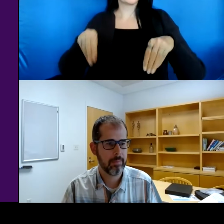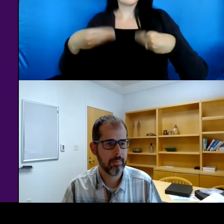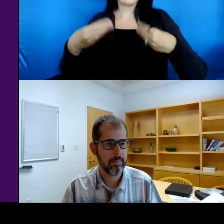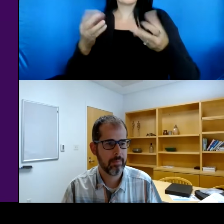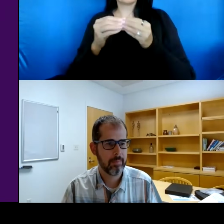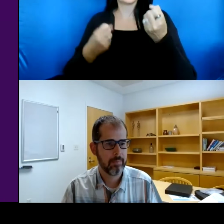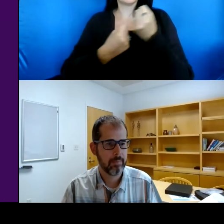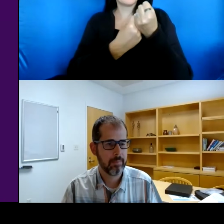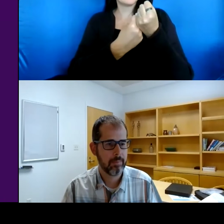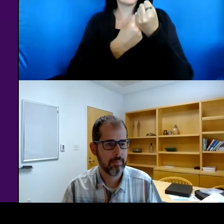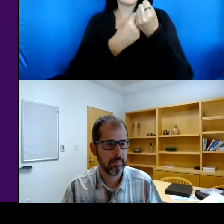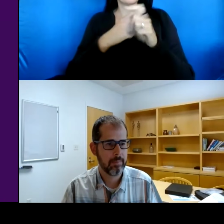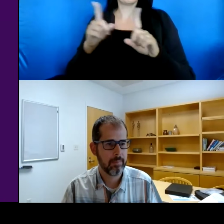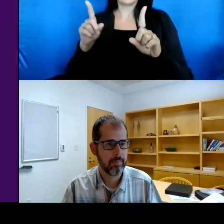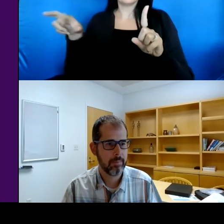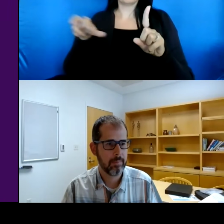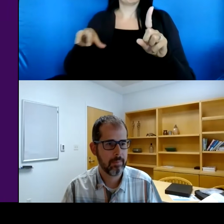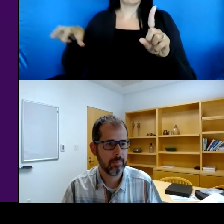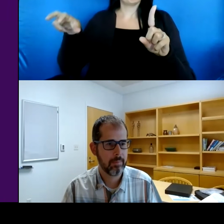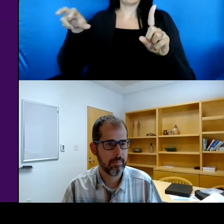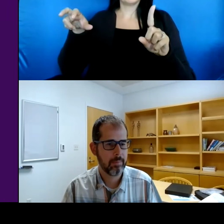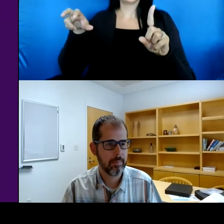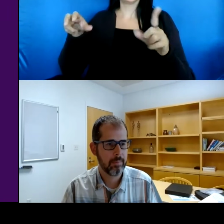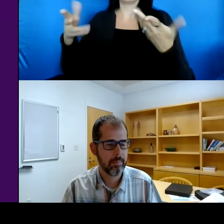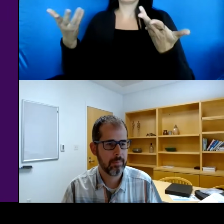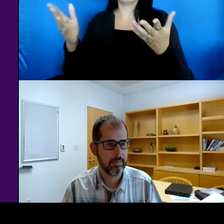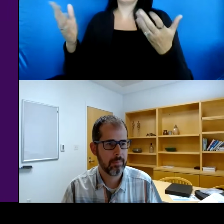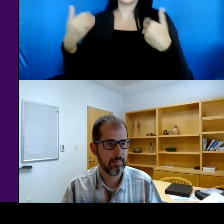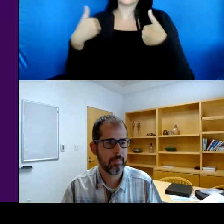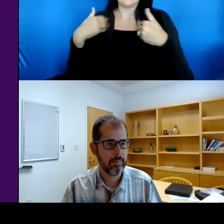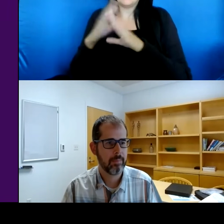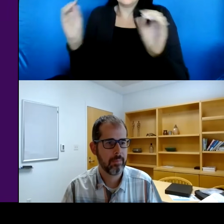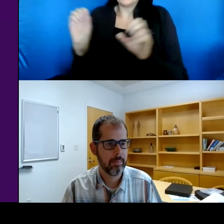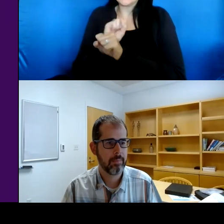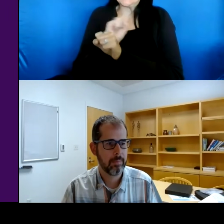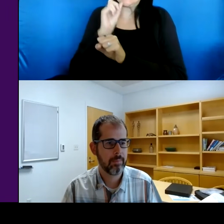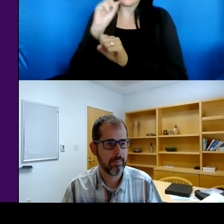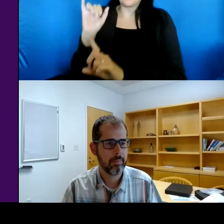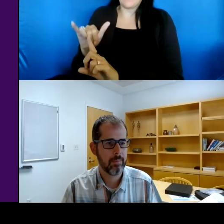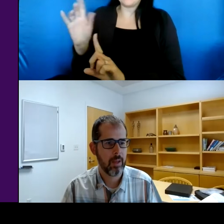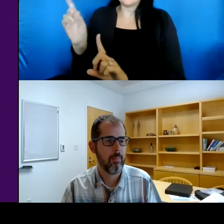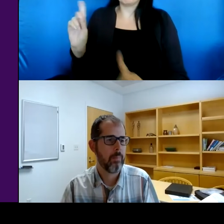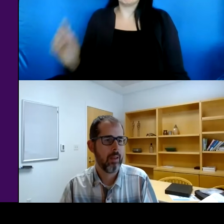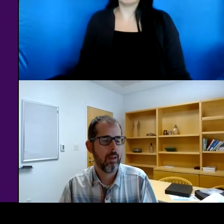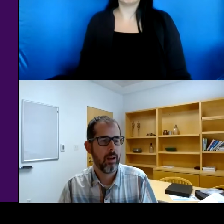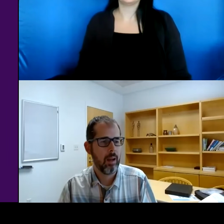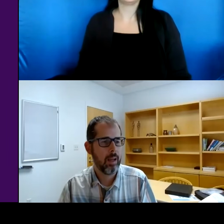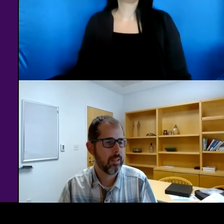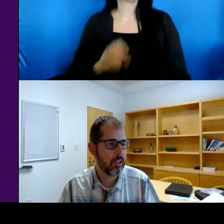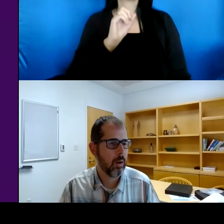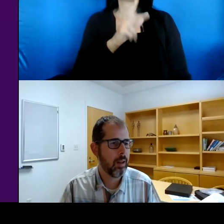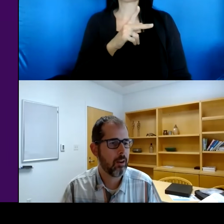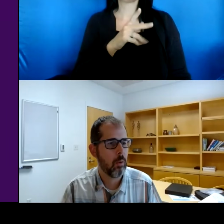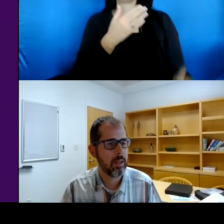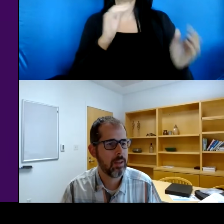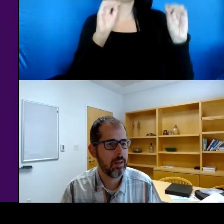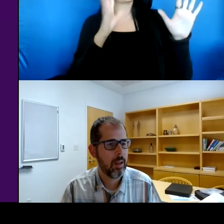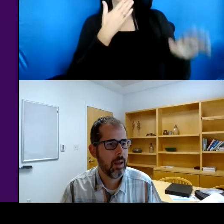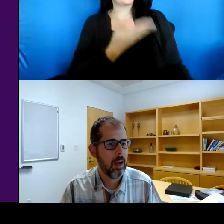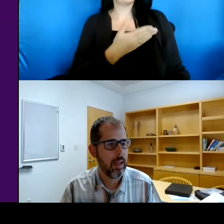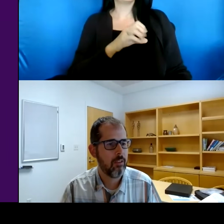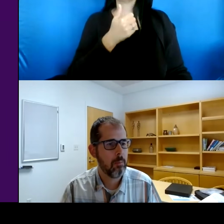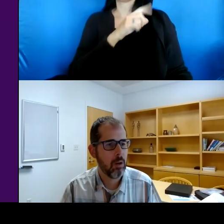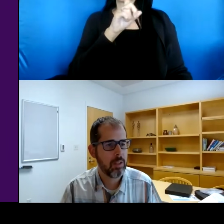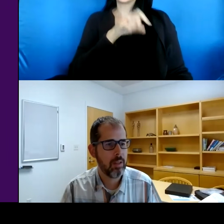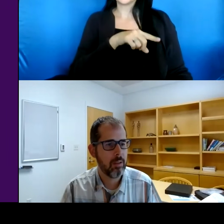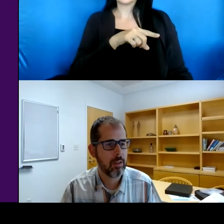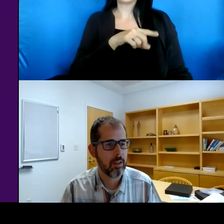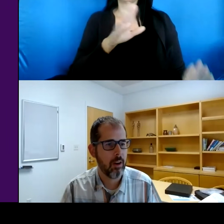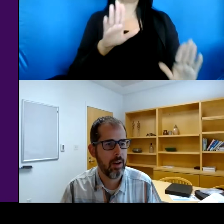no, I would not have any statistics for you. >> Jonathan: Okay, excellent, another question. If most users are